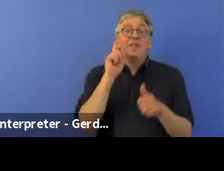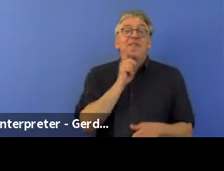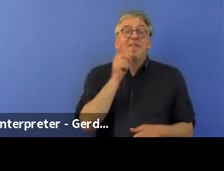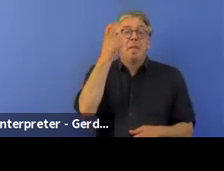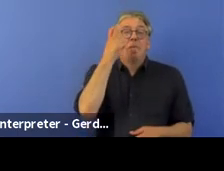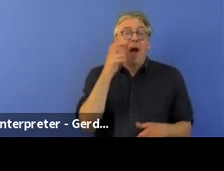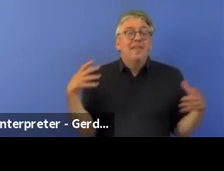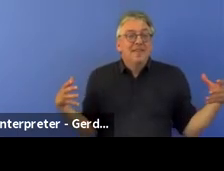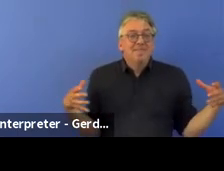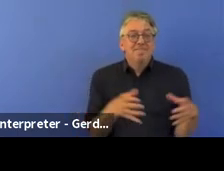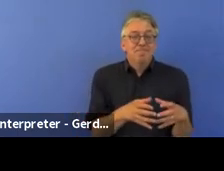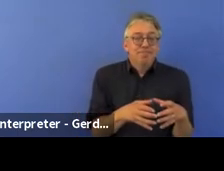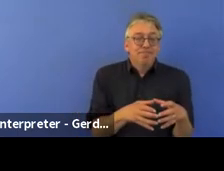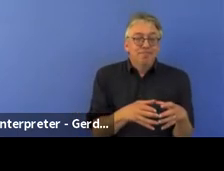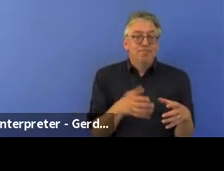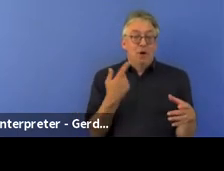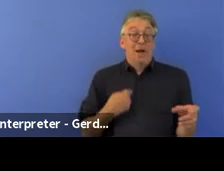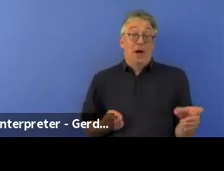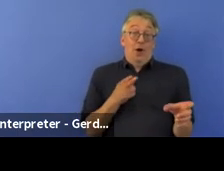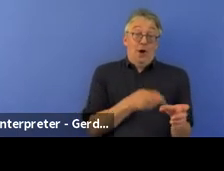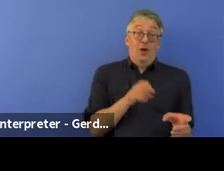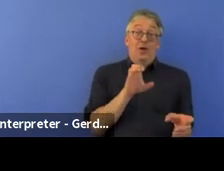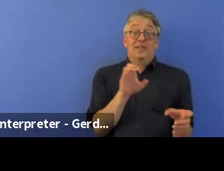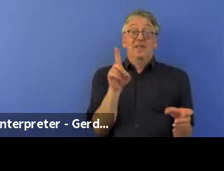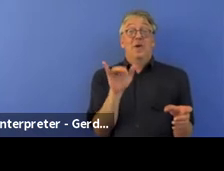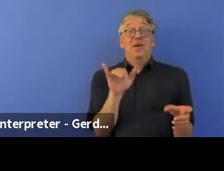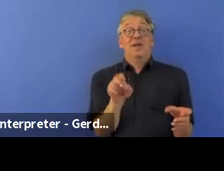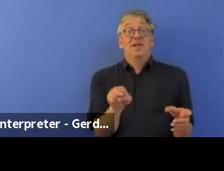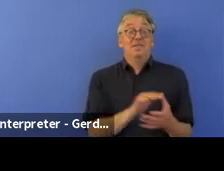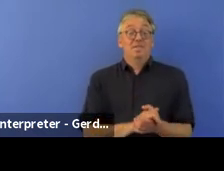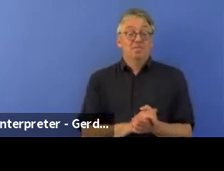to engage youth with deaf